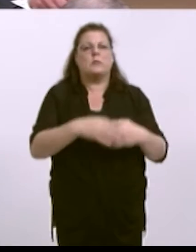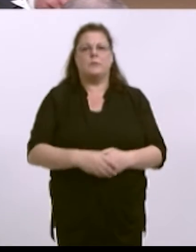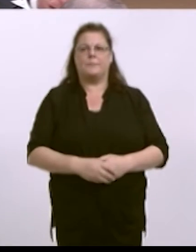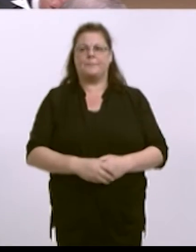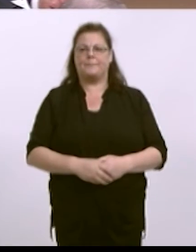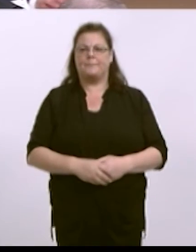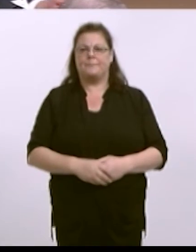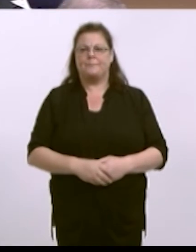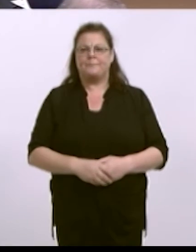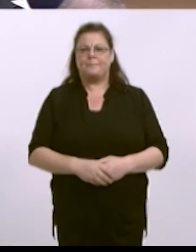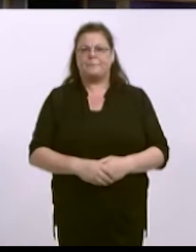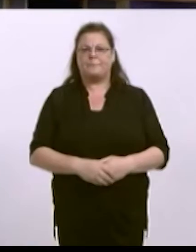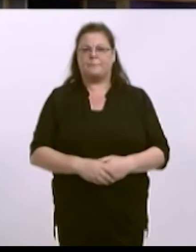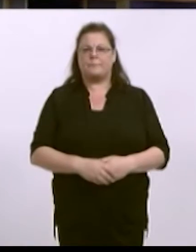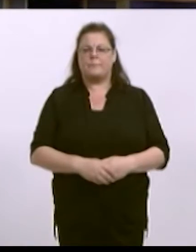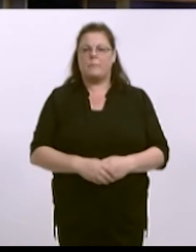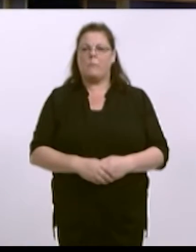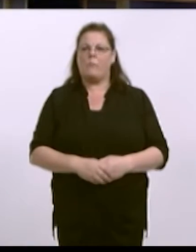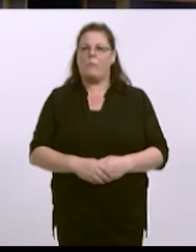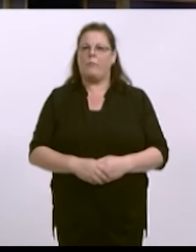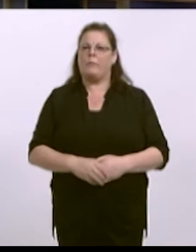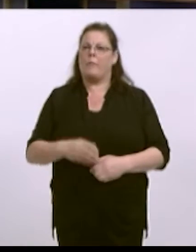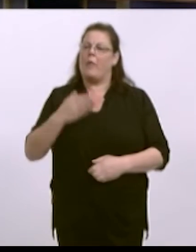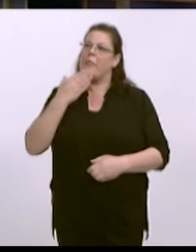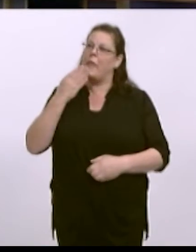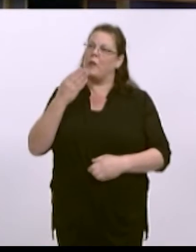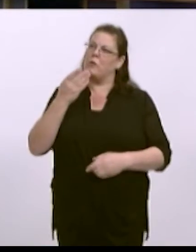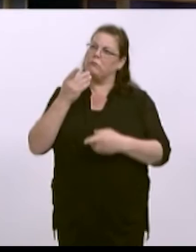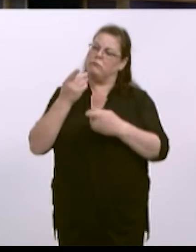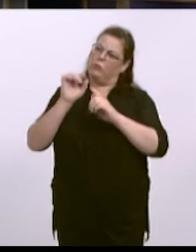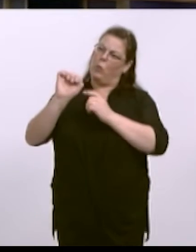Jeremy Miles: Thank you, First Minister, for your answer to Bethan Jenkins. May I acknowledge